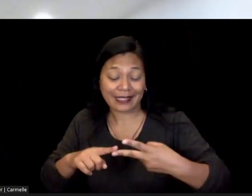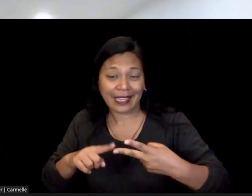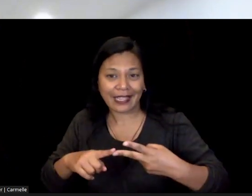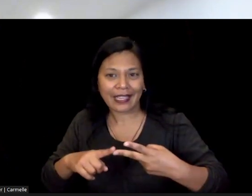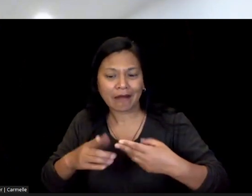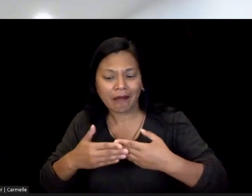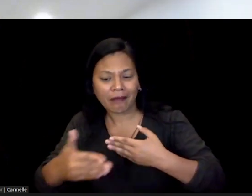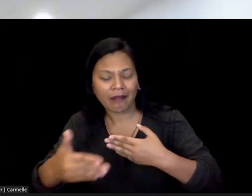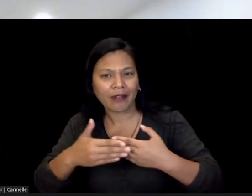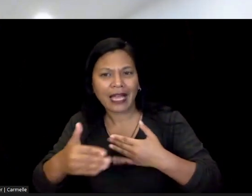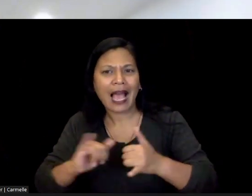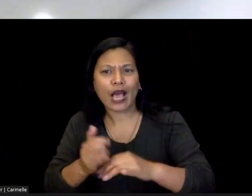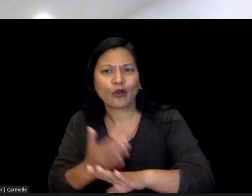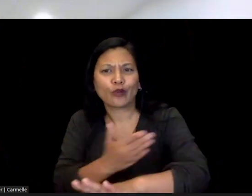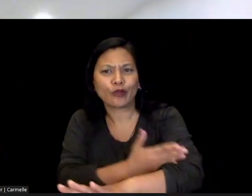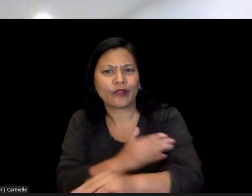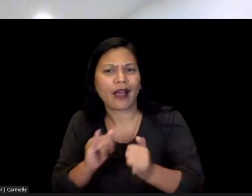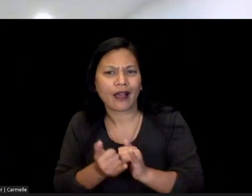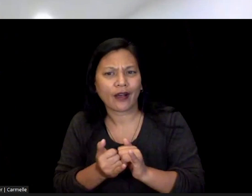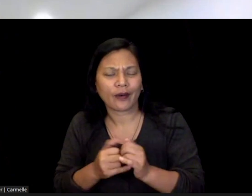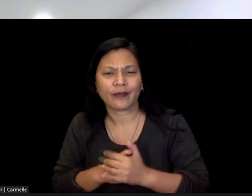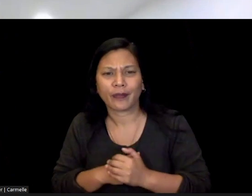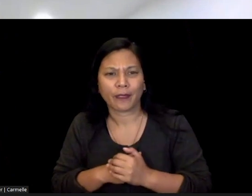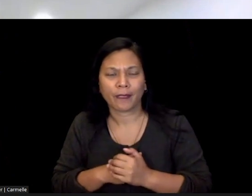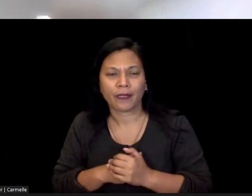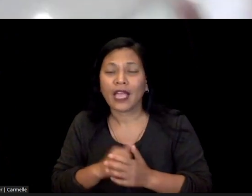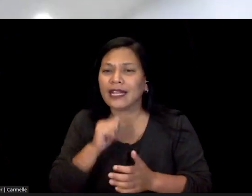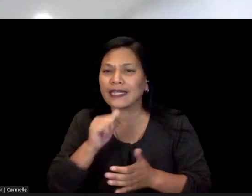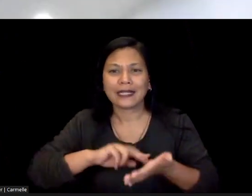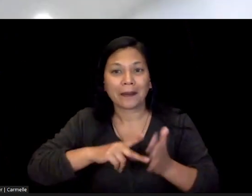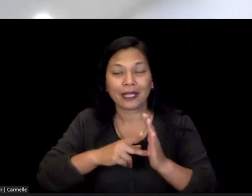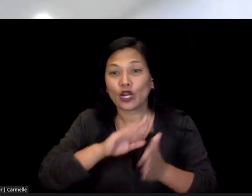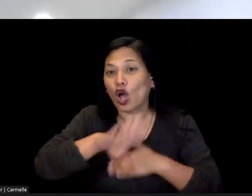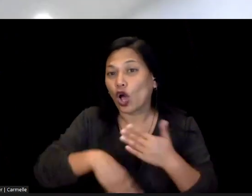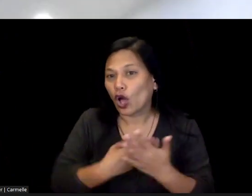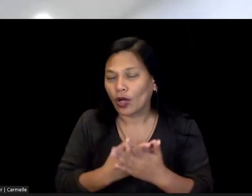And I, again, I would say this, this doesn't mean though, that everyone from an equity seeking group is